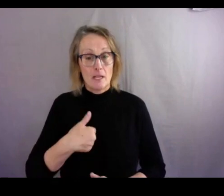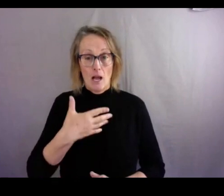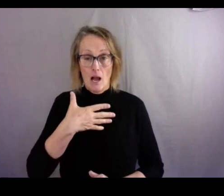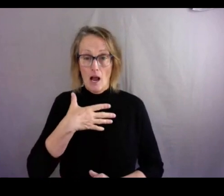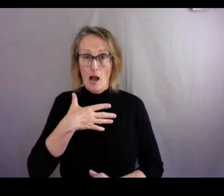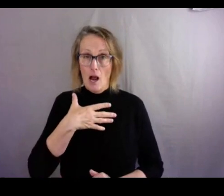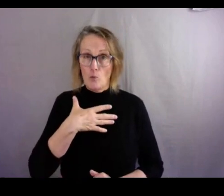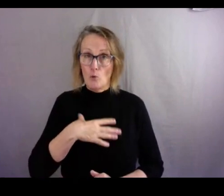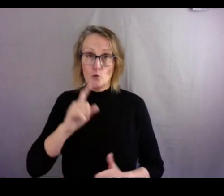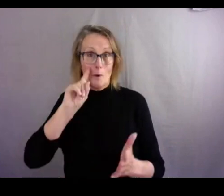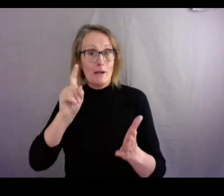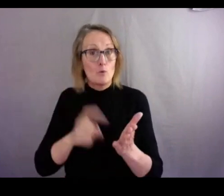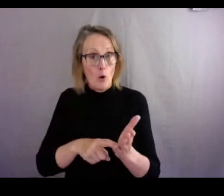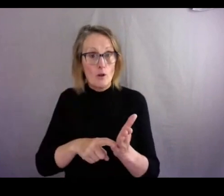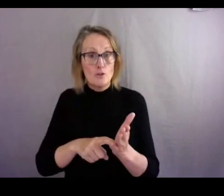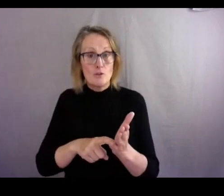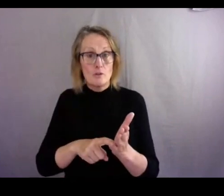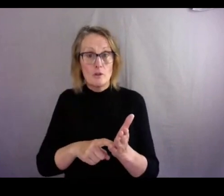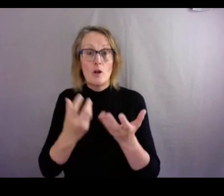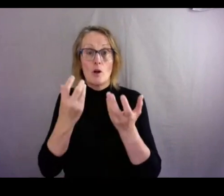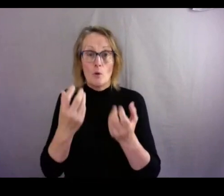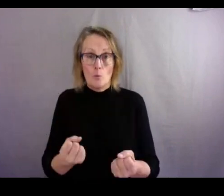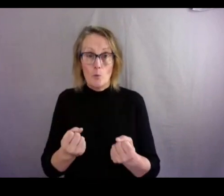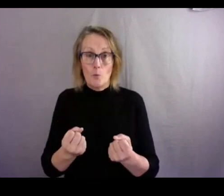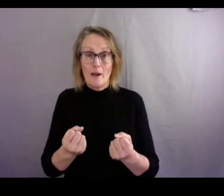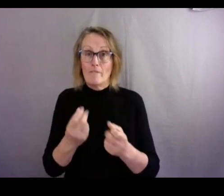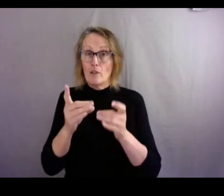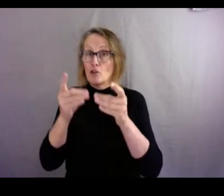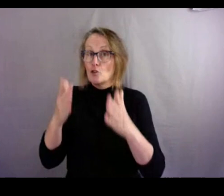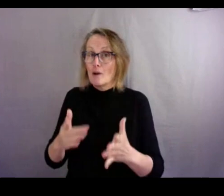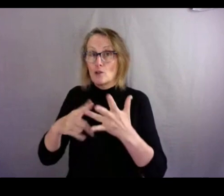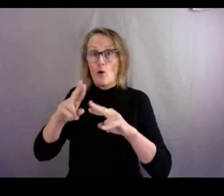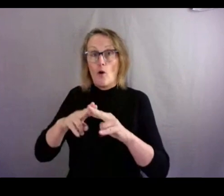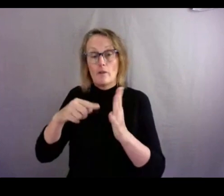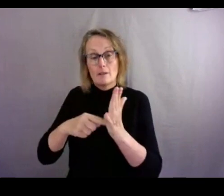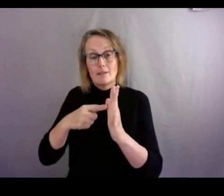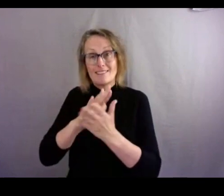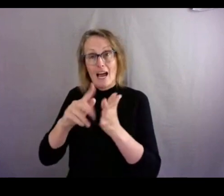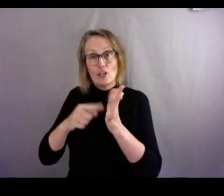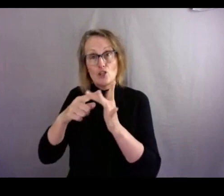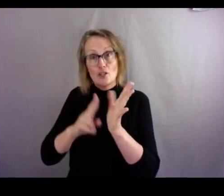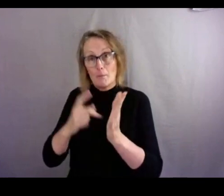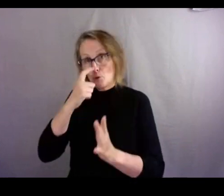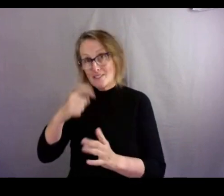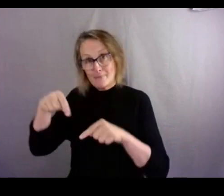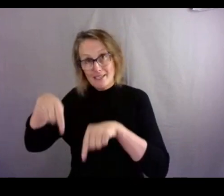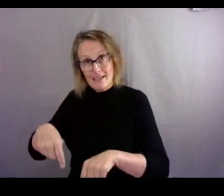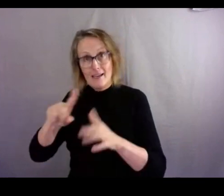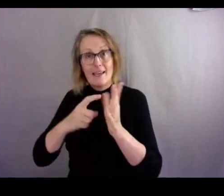that we are joined by Dr. Hinanui Cauchois, director of the Tahitian Museum, Carol Henry, CEO of Art Exhibitions Australia,